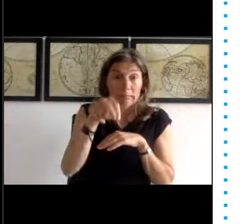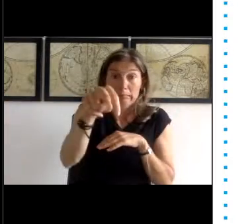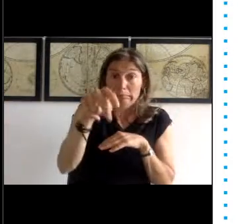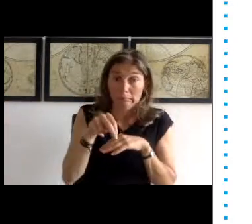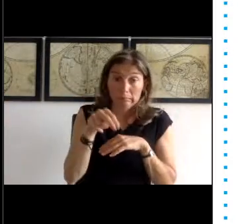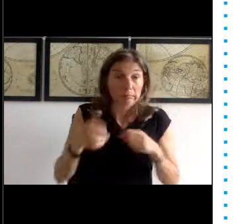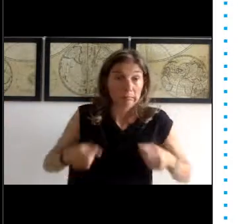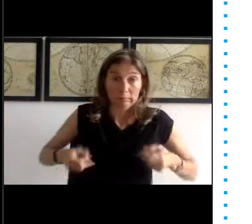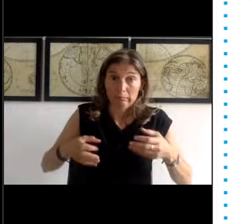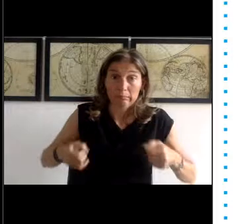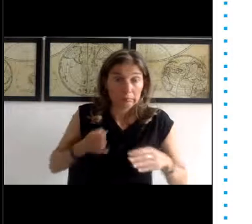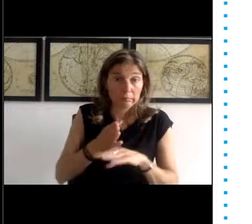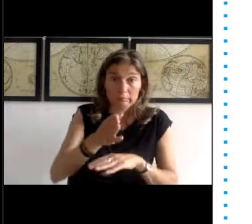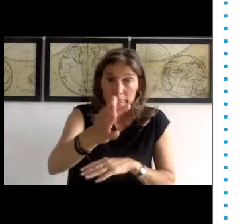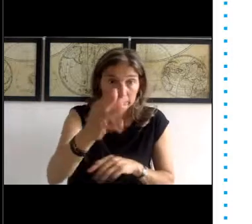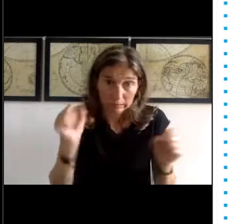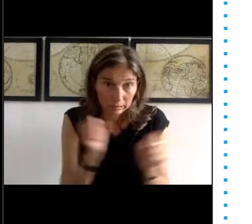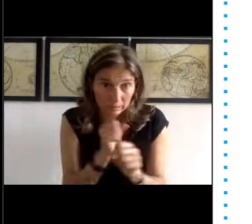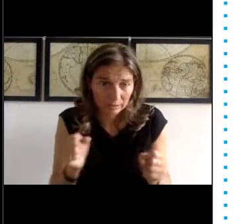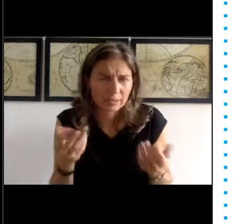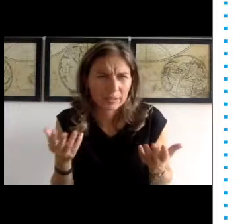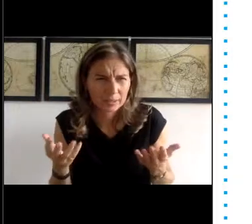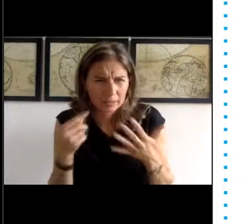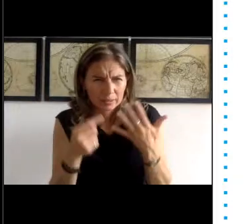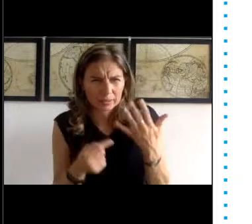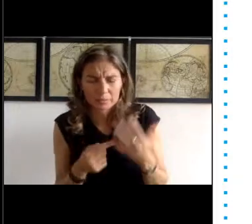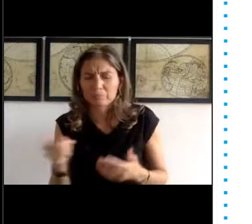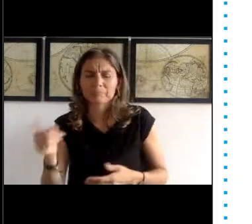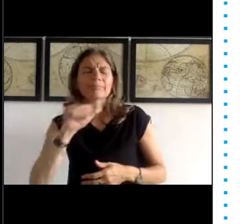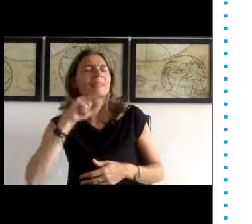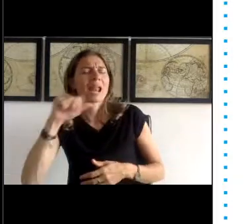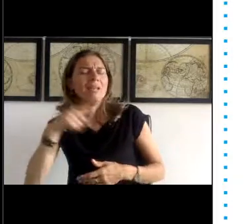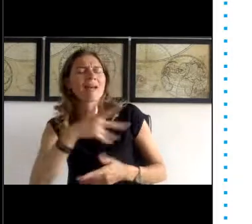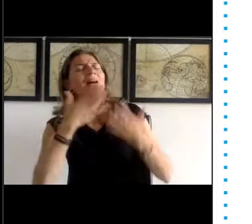Me in the Hermitage and in St. Petersburg as well.